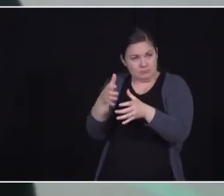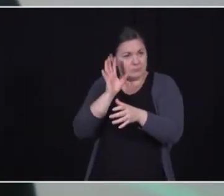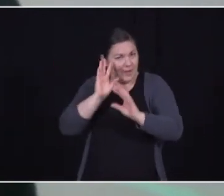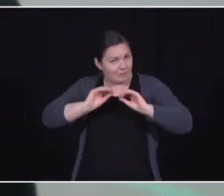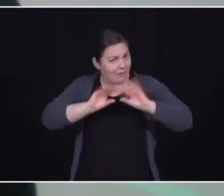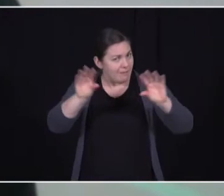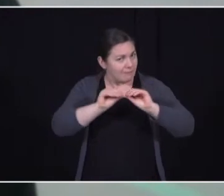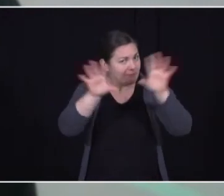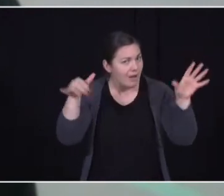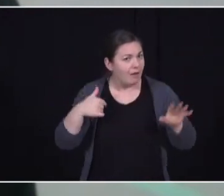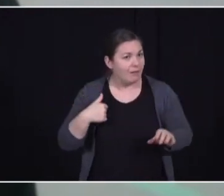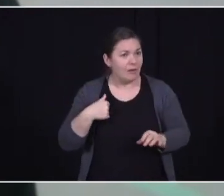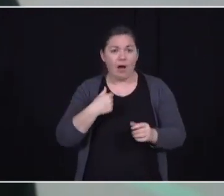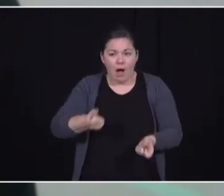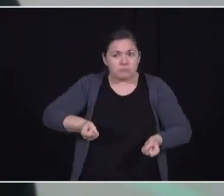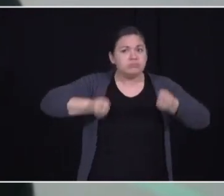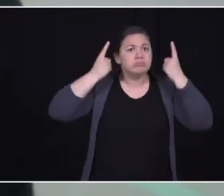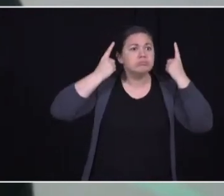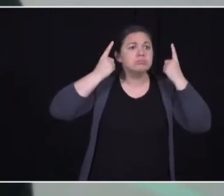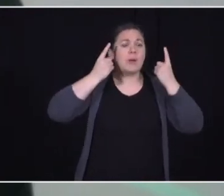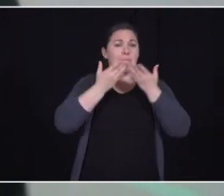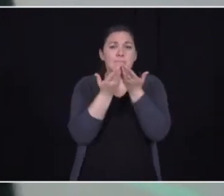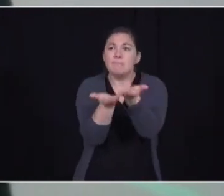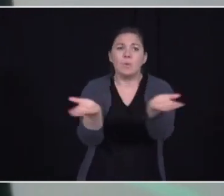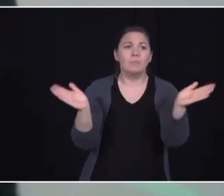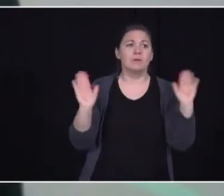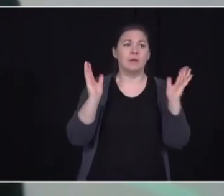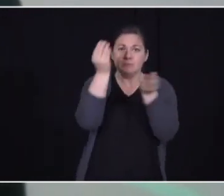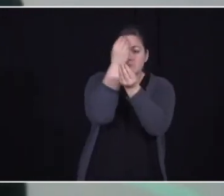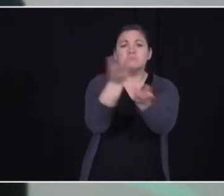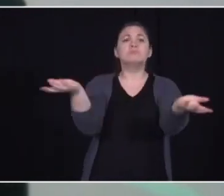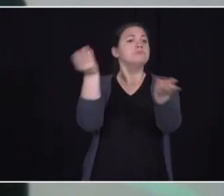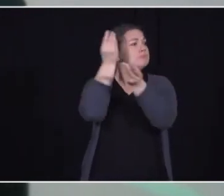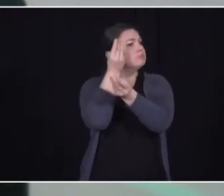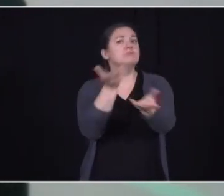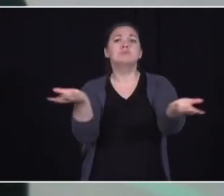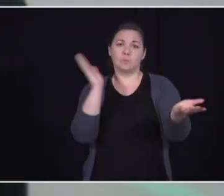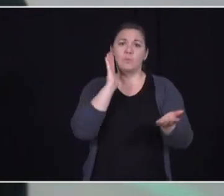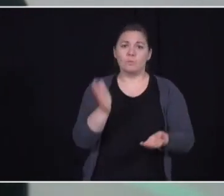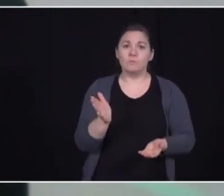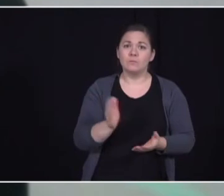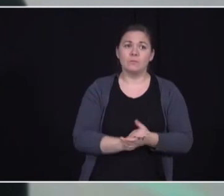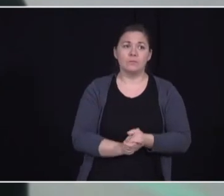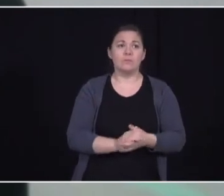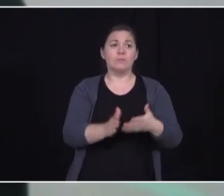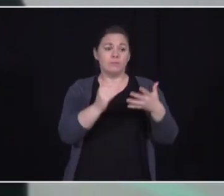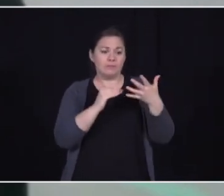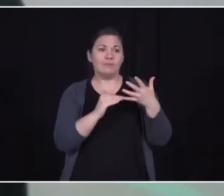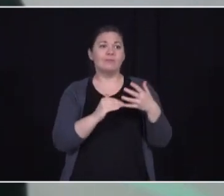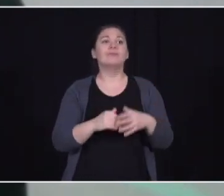and distribution as well as the underlying principles and rationale for those plans are clear, that they are understandable, and that